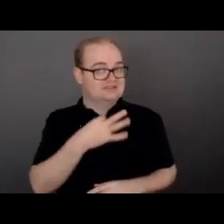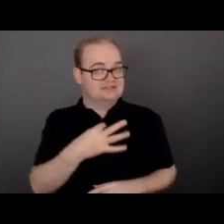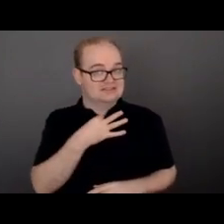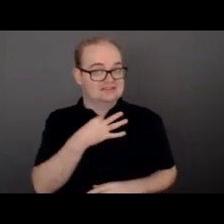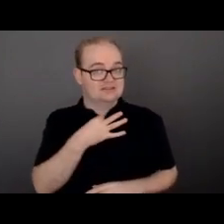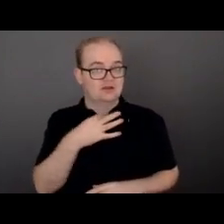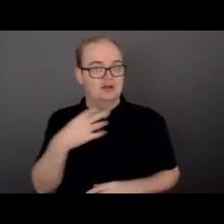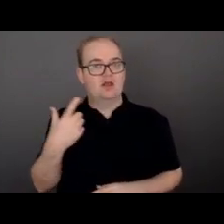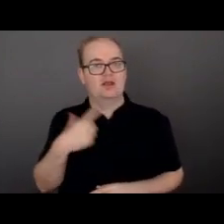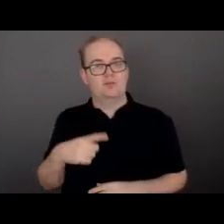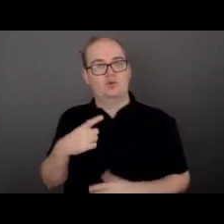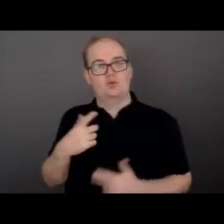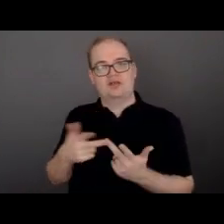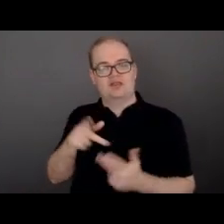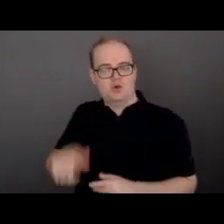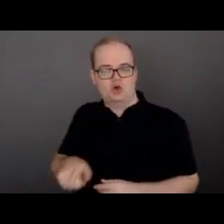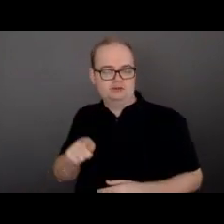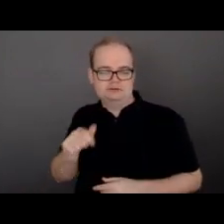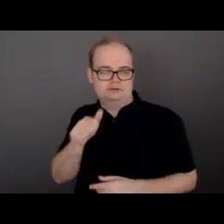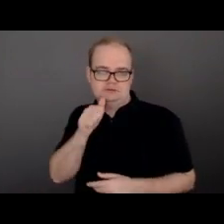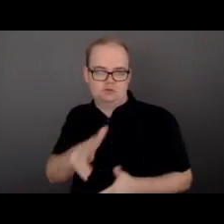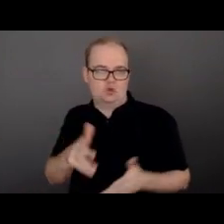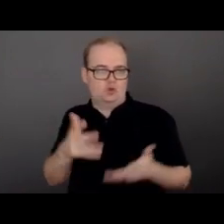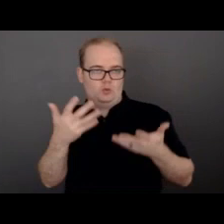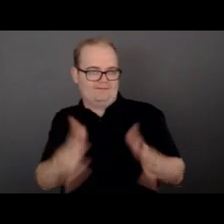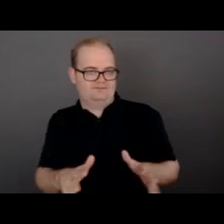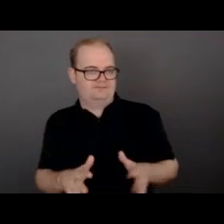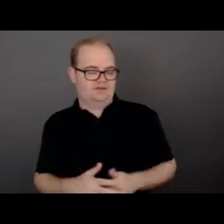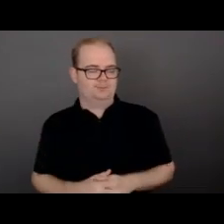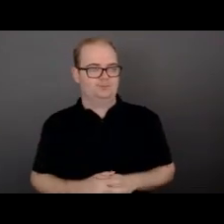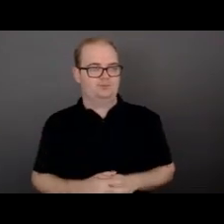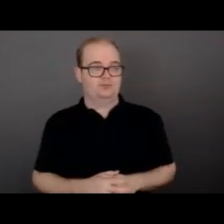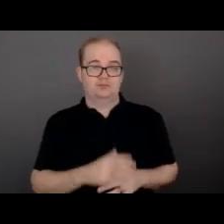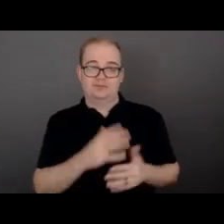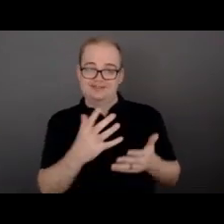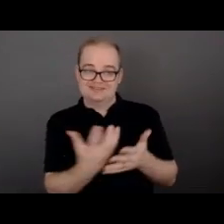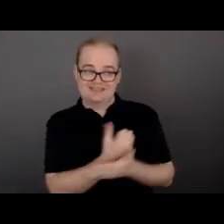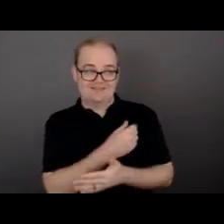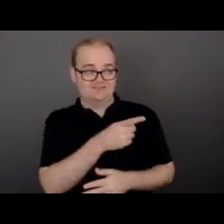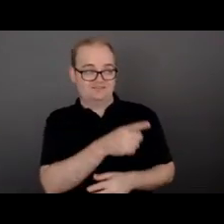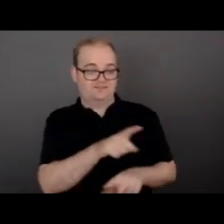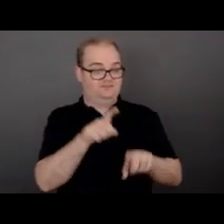party's not likely to leave. You know, is it safe for you to remain in the house?